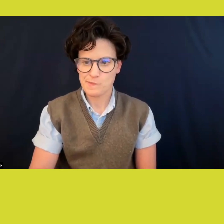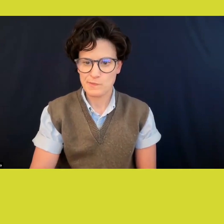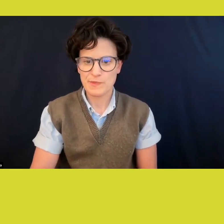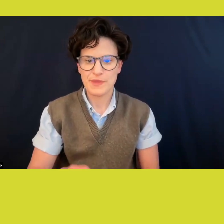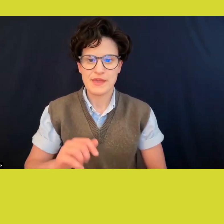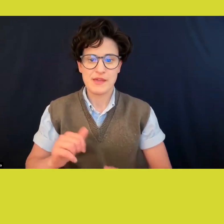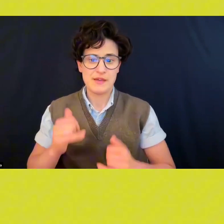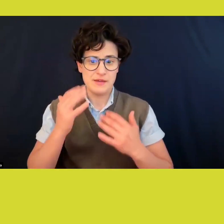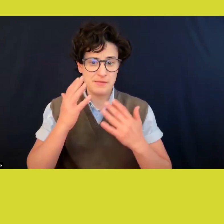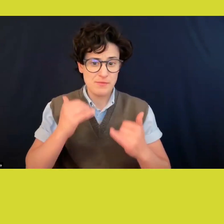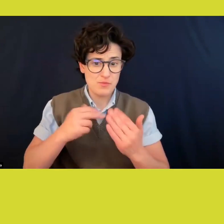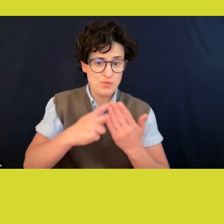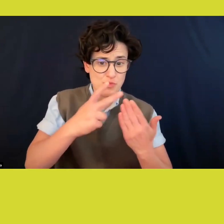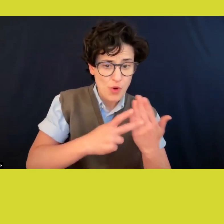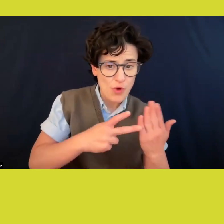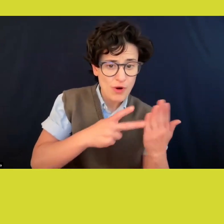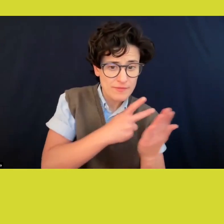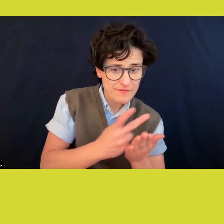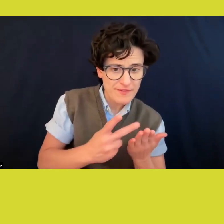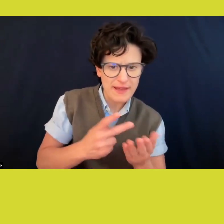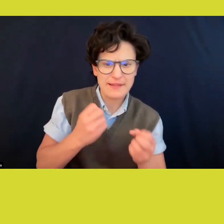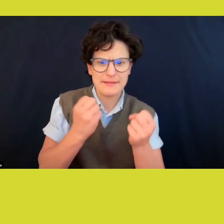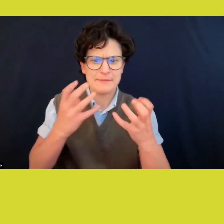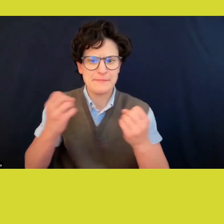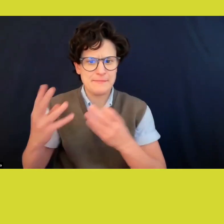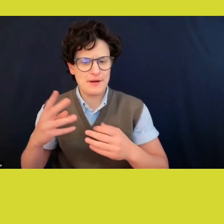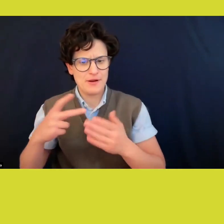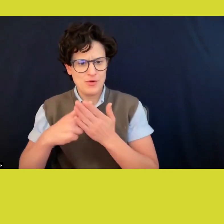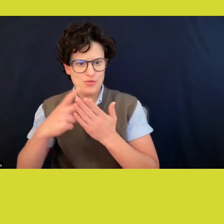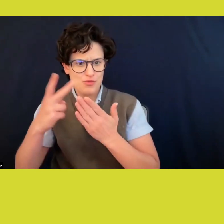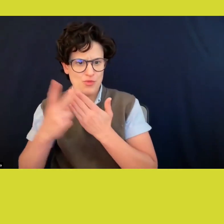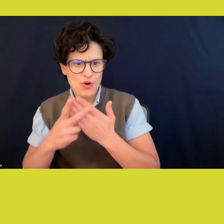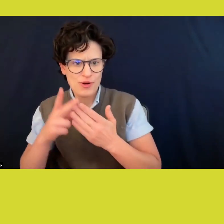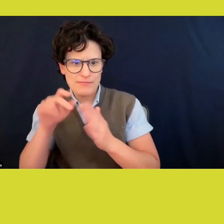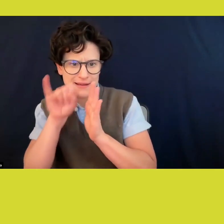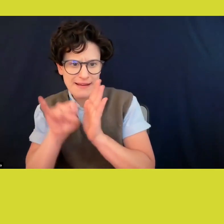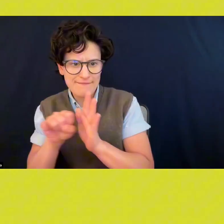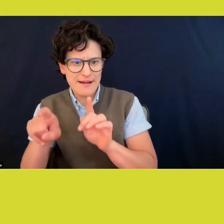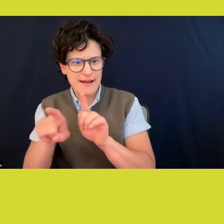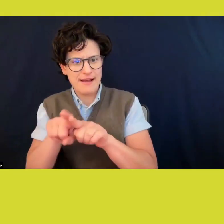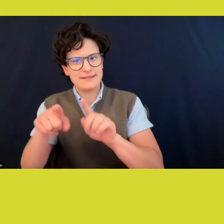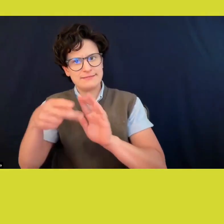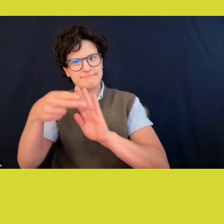so many programs identify is housing first because the federal government adopted housing first it must